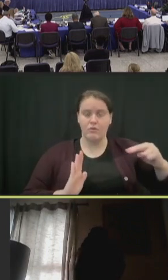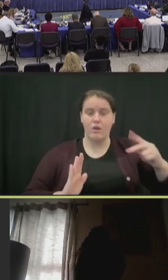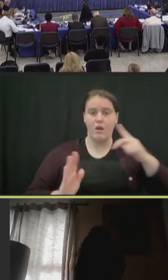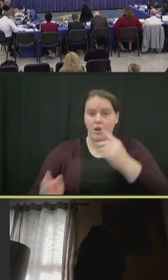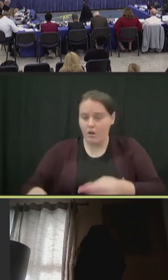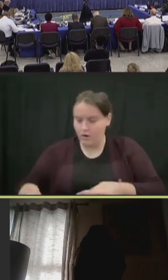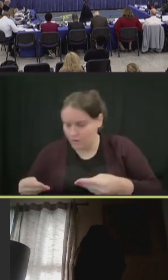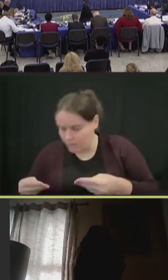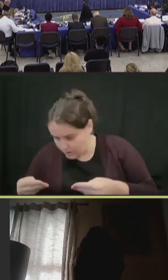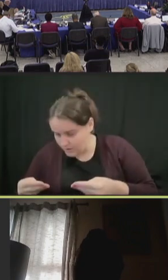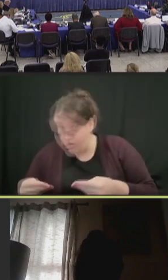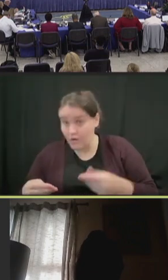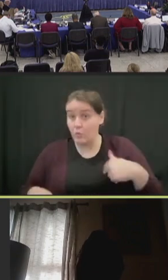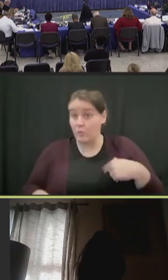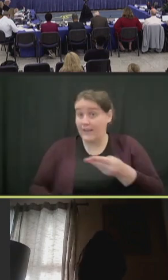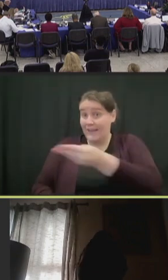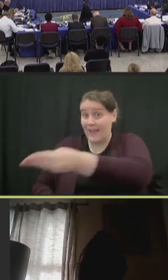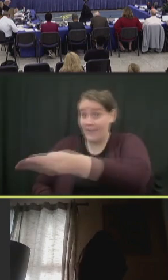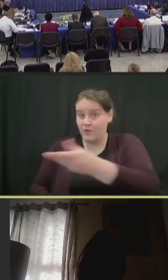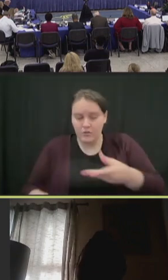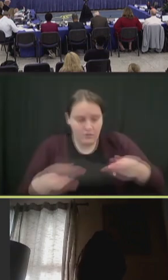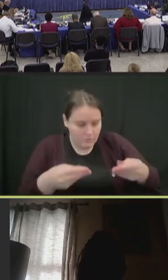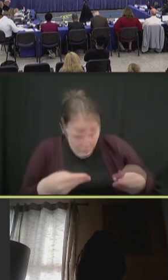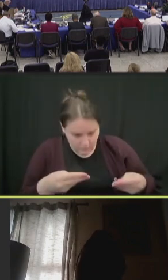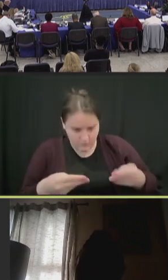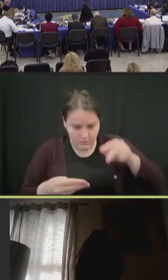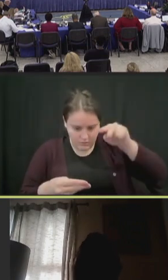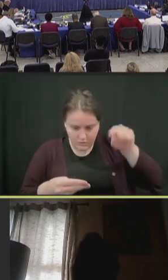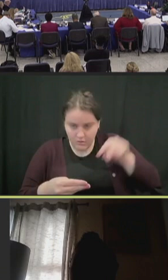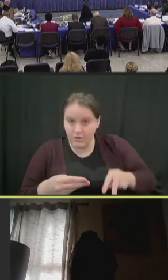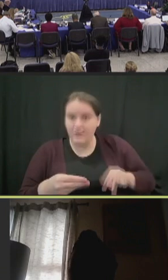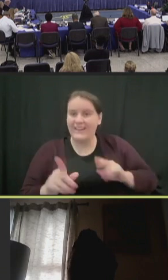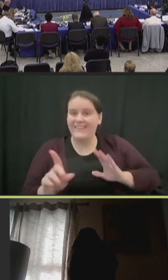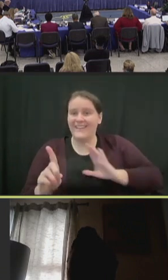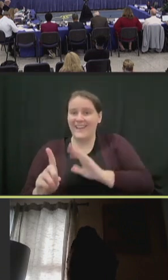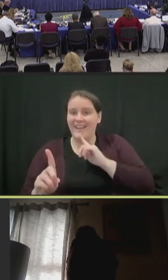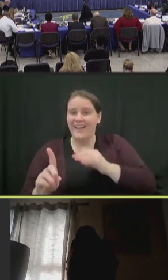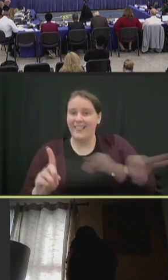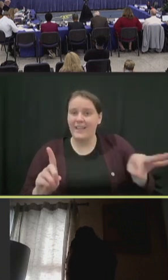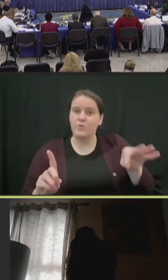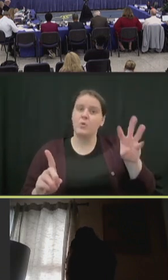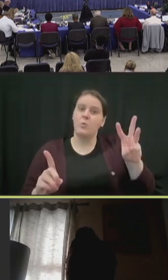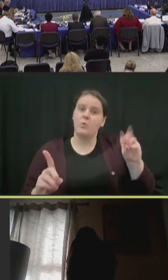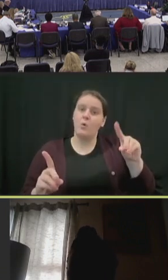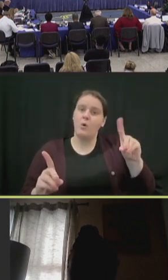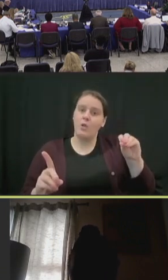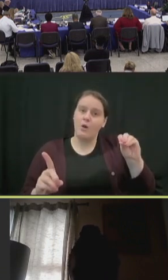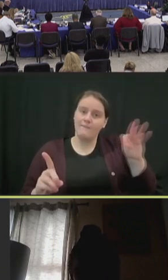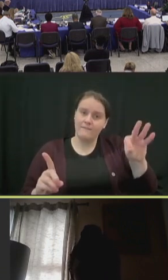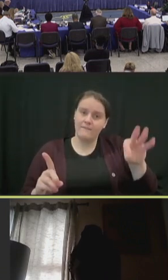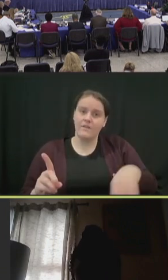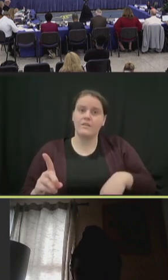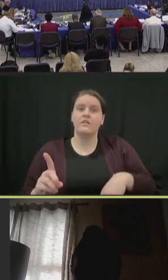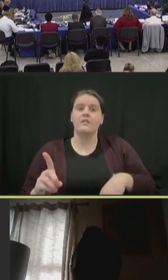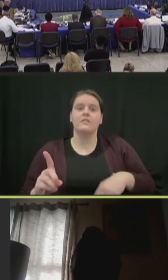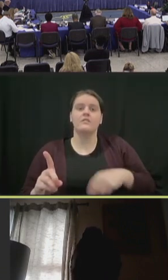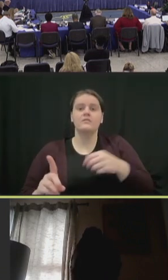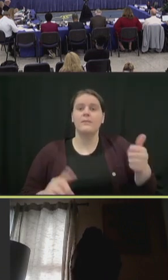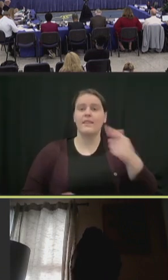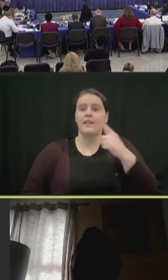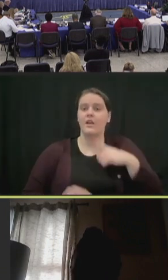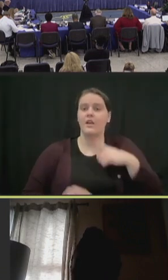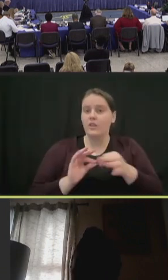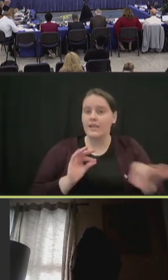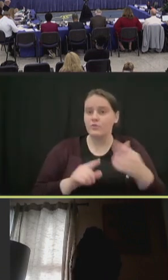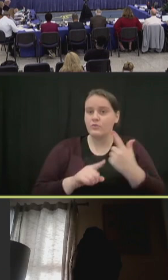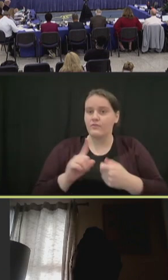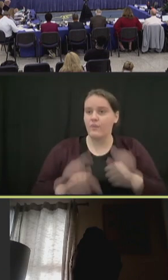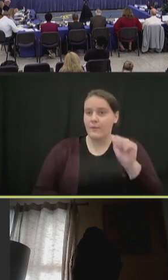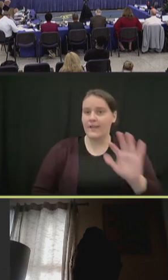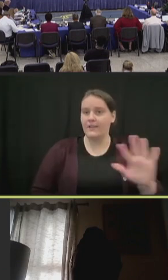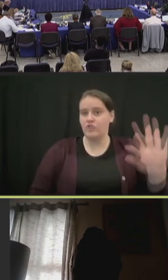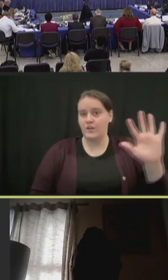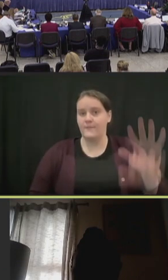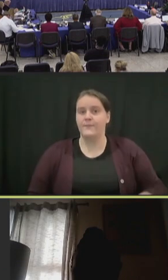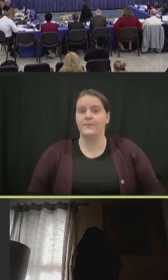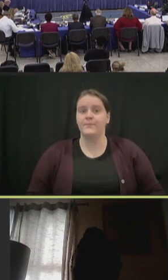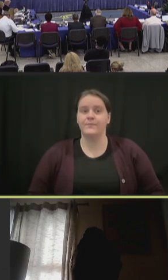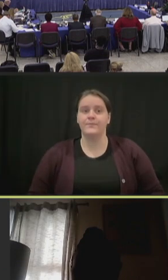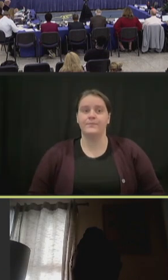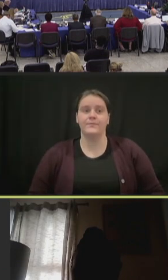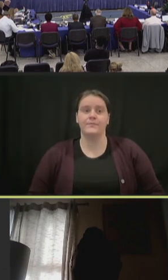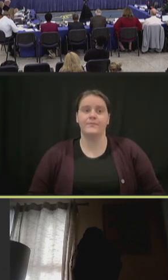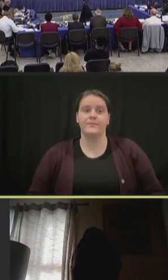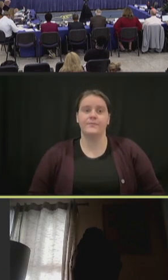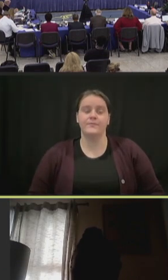reading. His material is in Wolof and some of the other languages from Asia. And next slide, please.